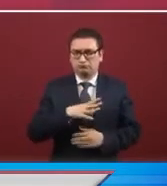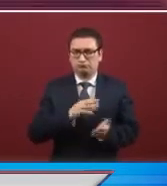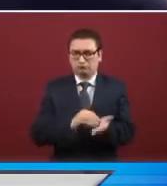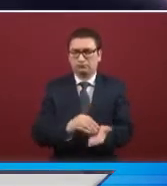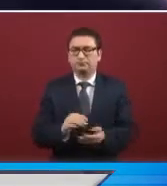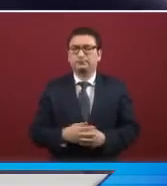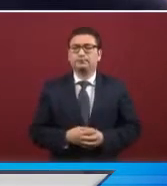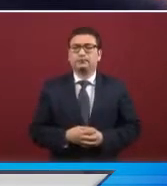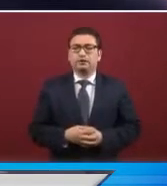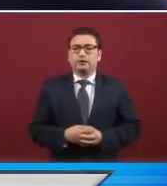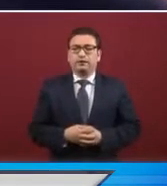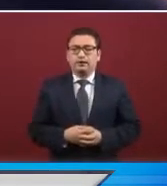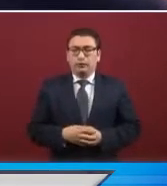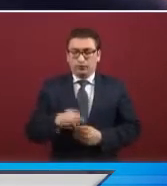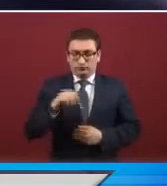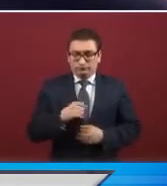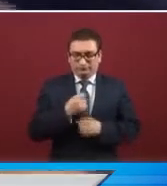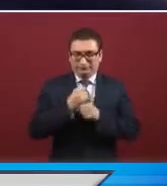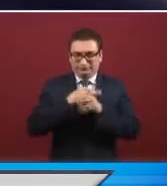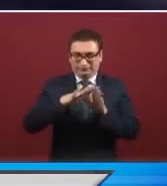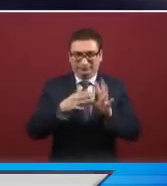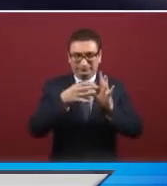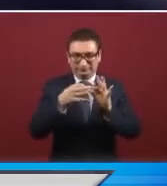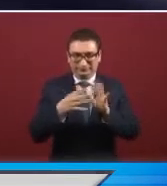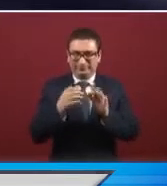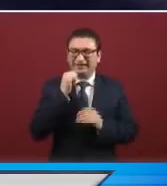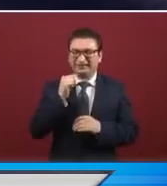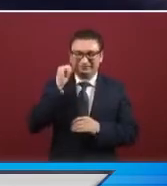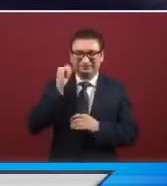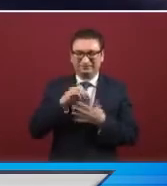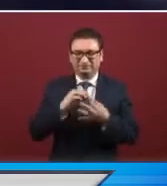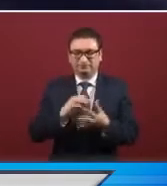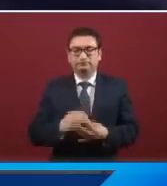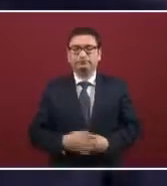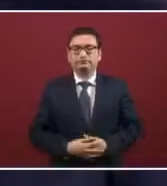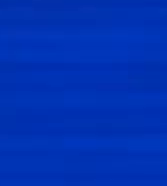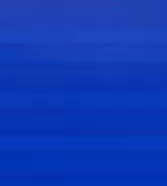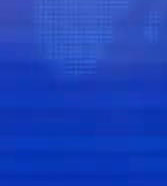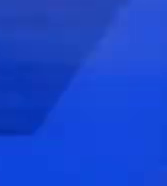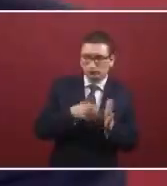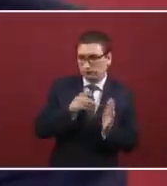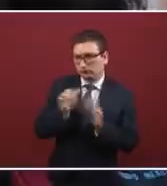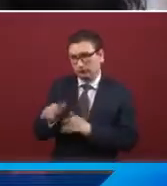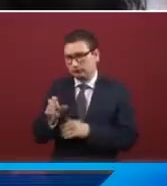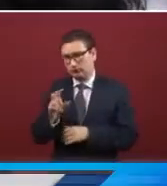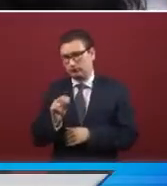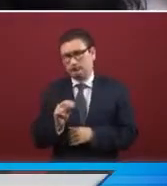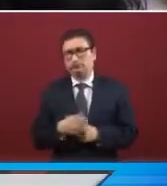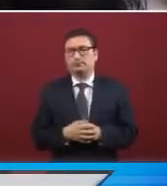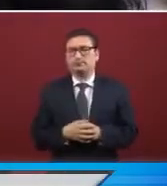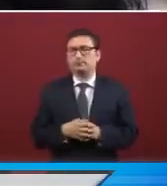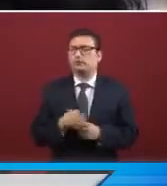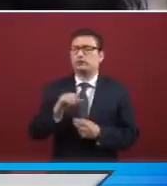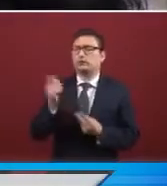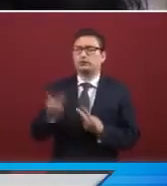Next Tuesday will begin the information campaign to prevent drug use 4. Pasta de Conchos Mine